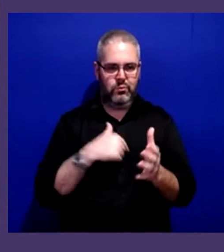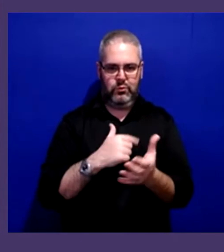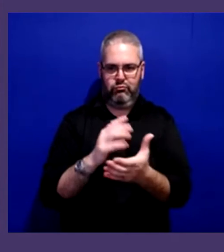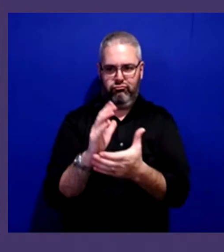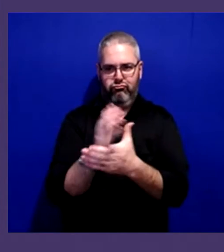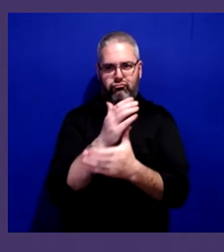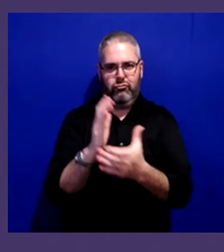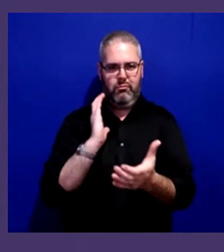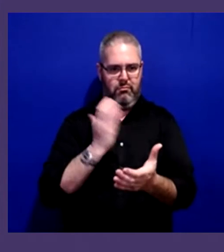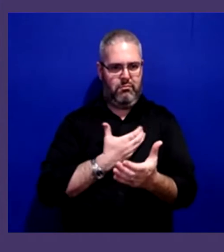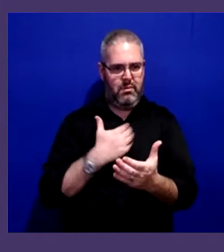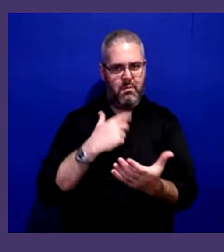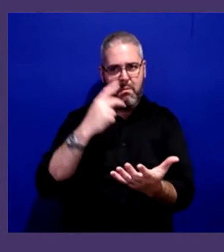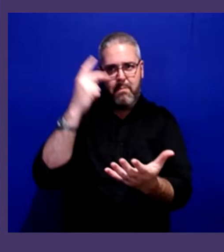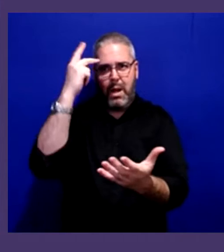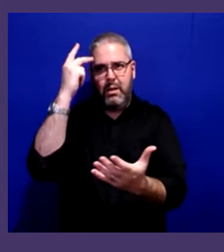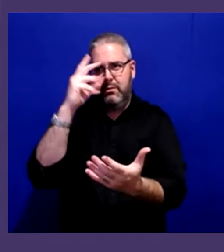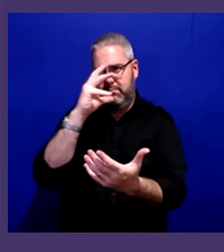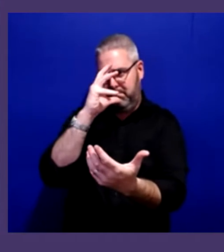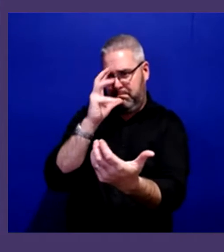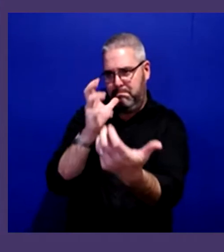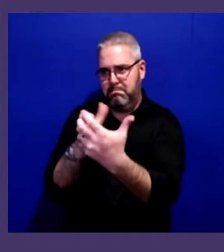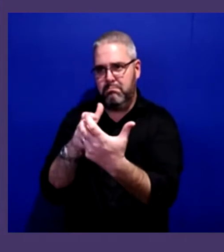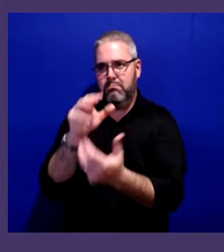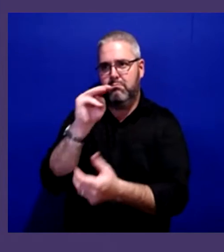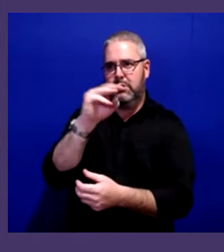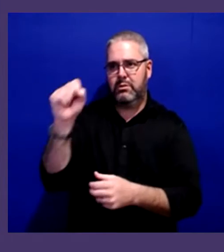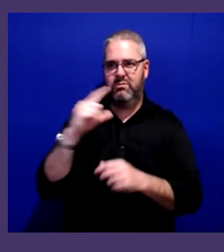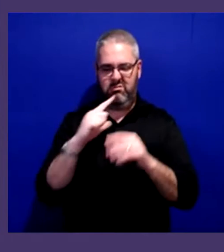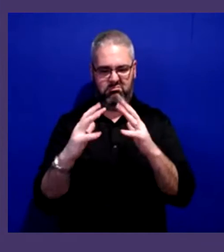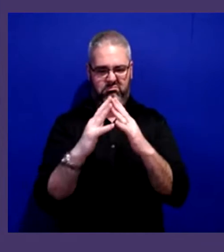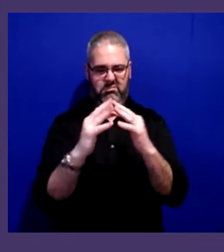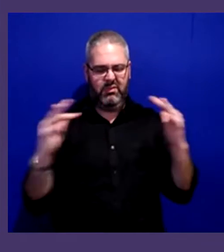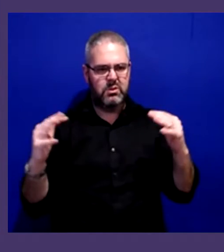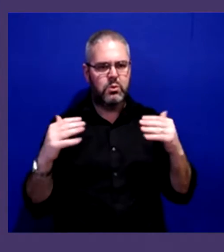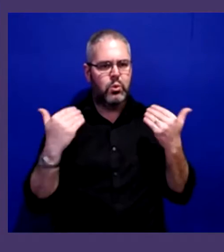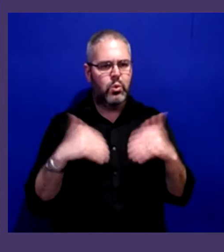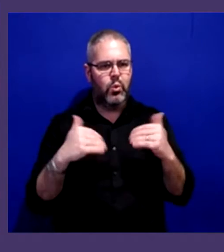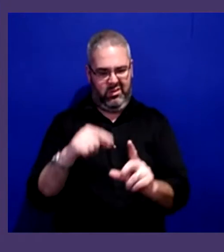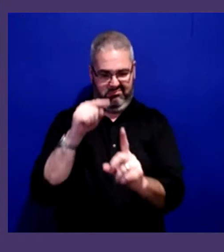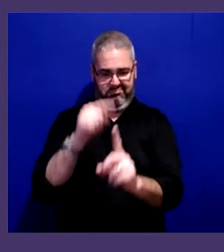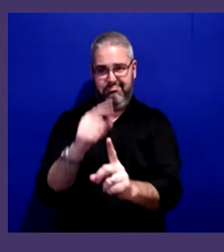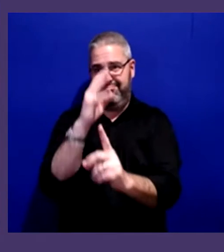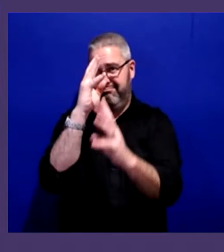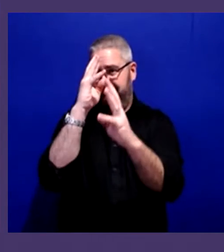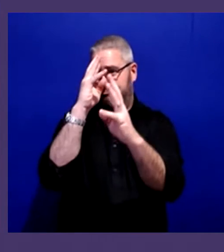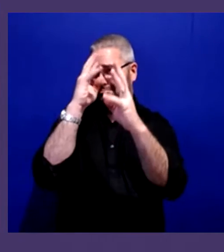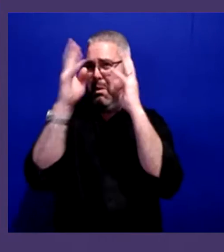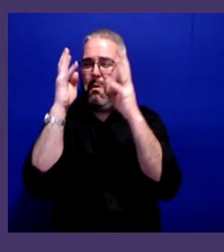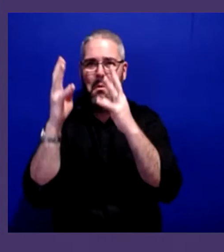Microsoft that diversity is a fuel for innovation. That diversity is really critical.